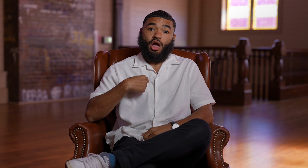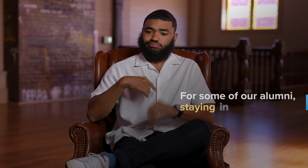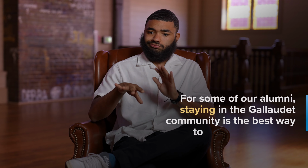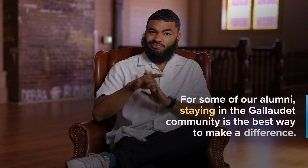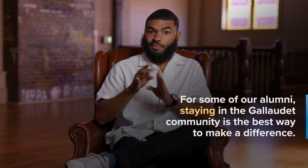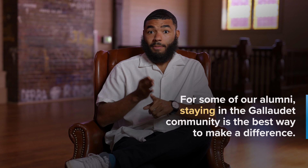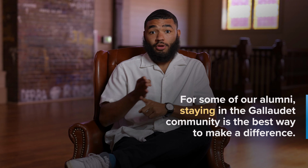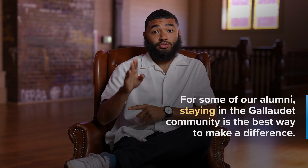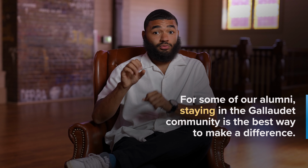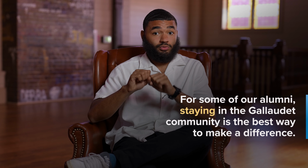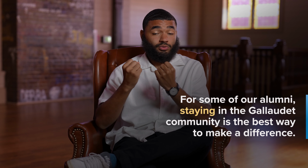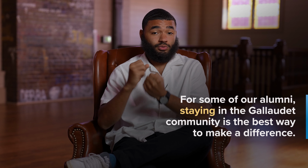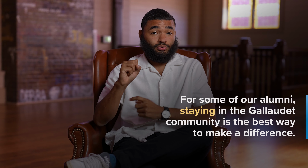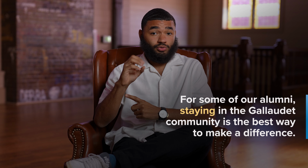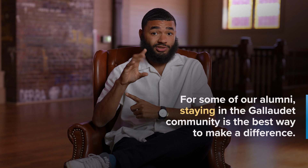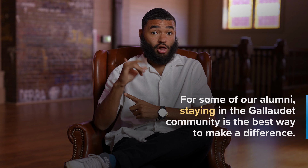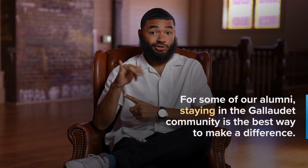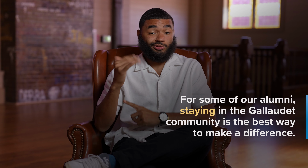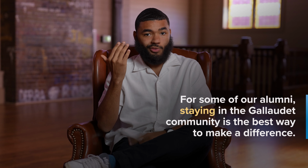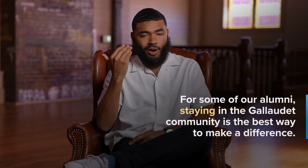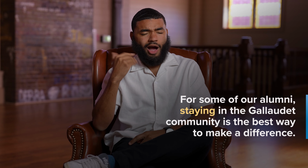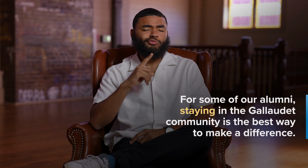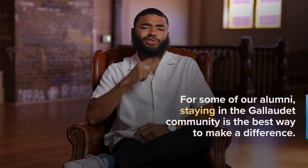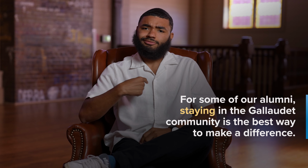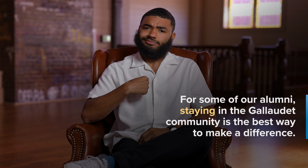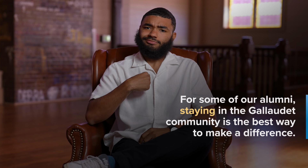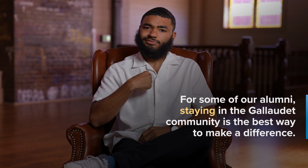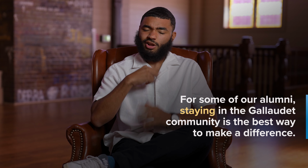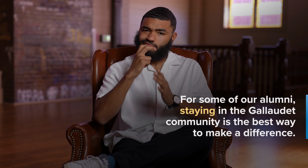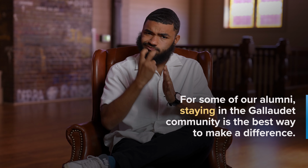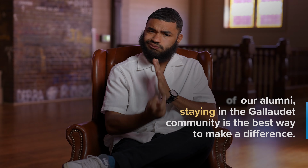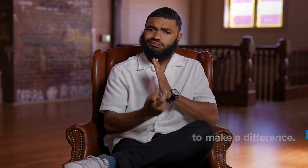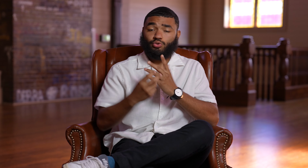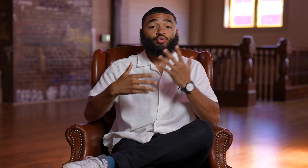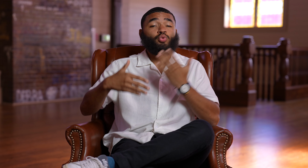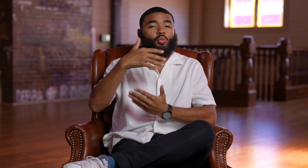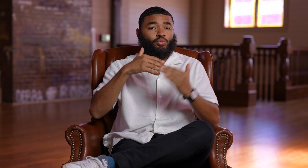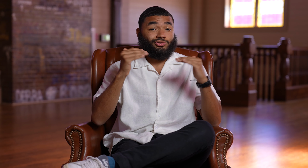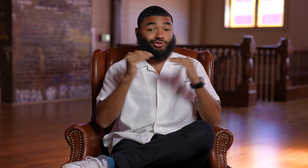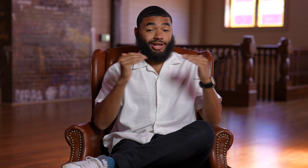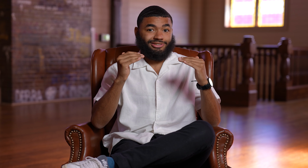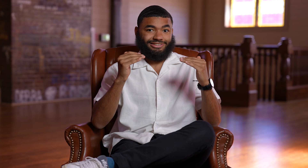I picked Sociology as my major because I am passionate about social justice.